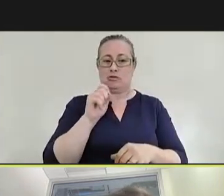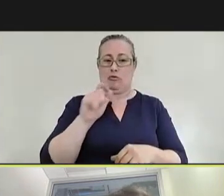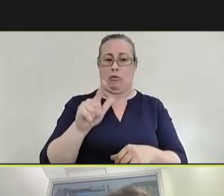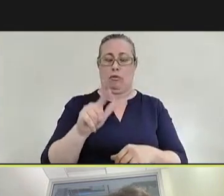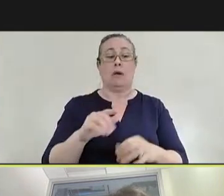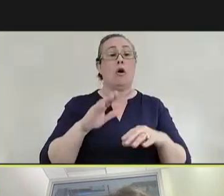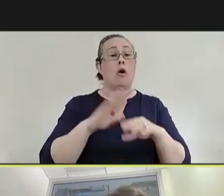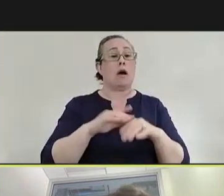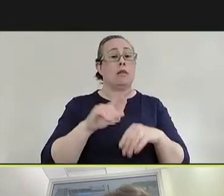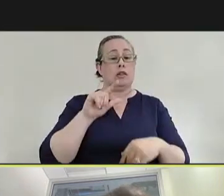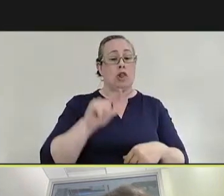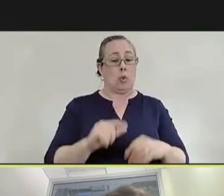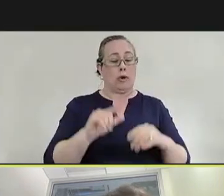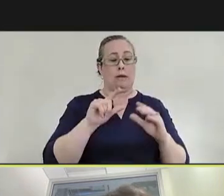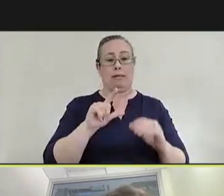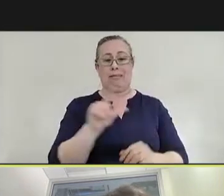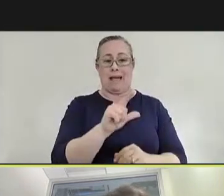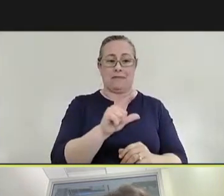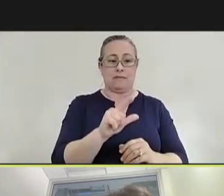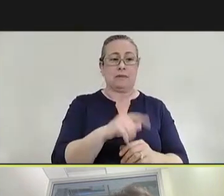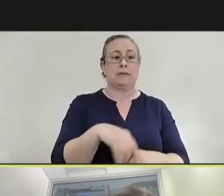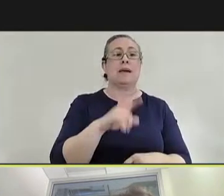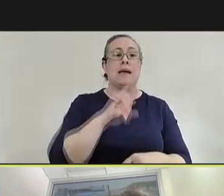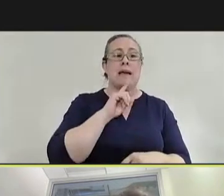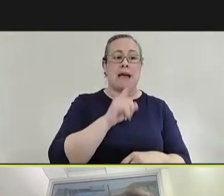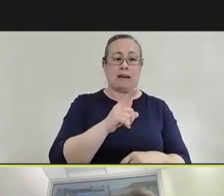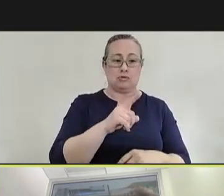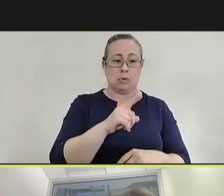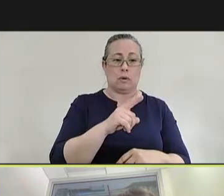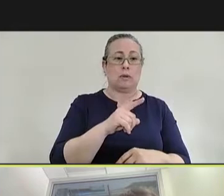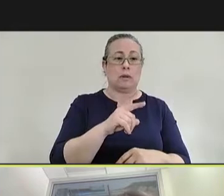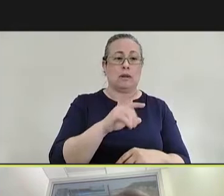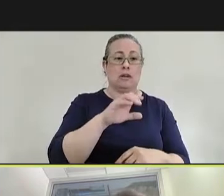left is the actual cryo-EM data. And you can see the little helix bundle at the bottom